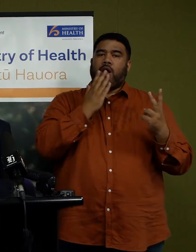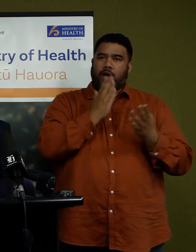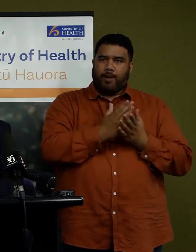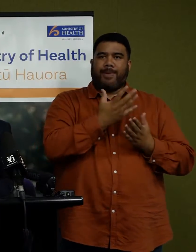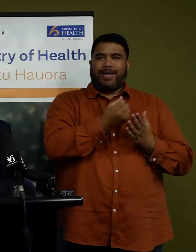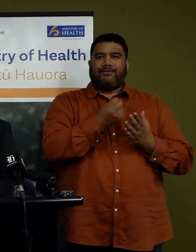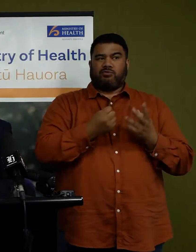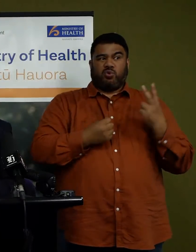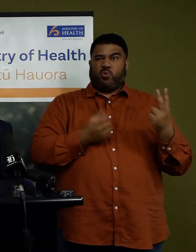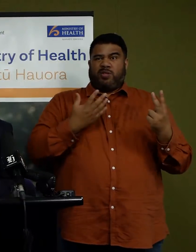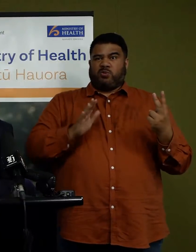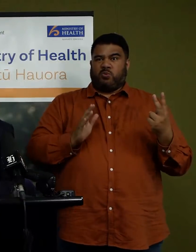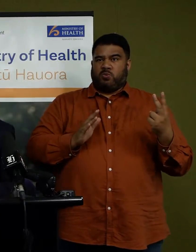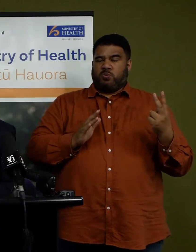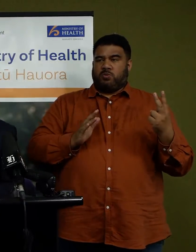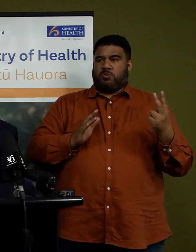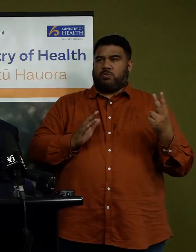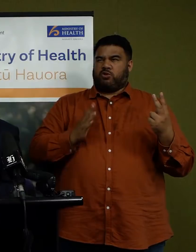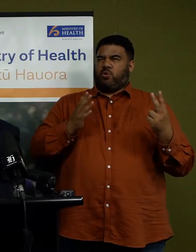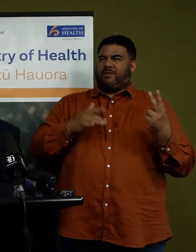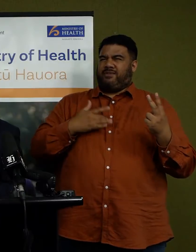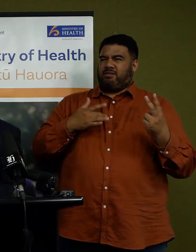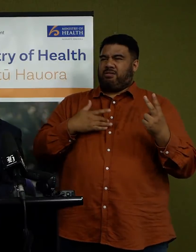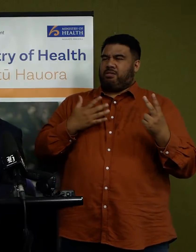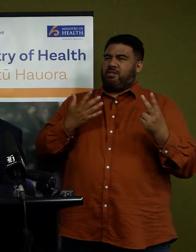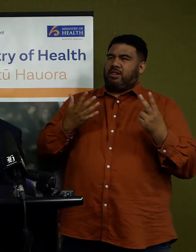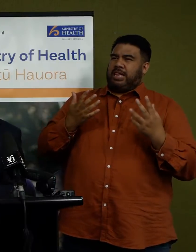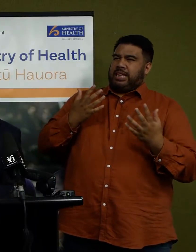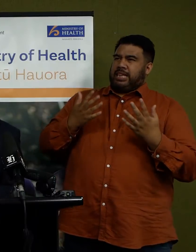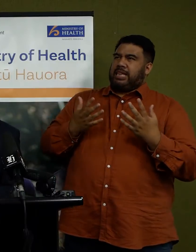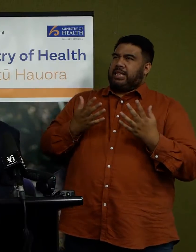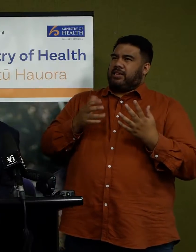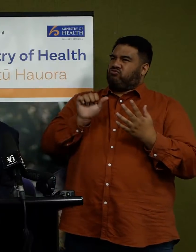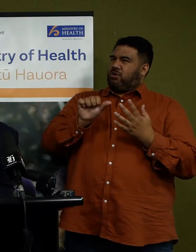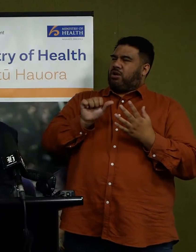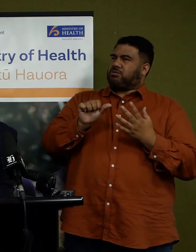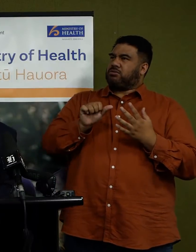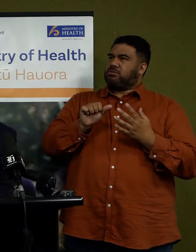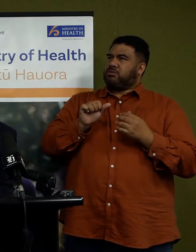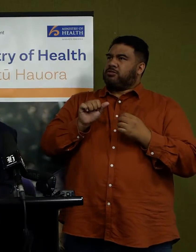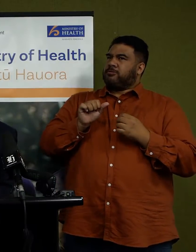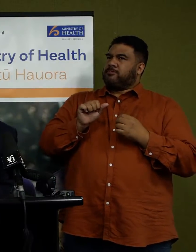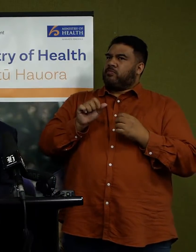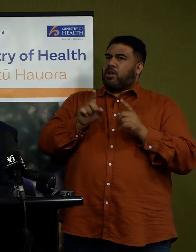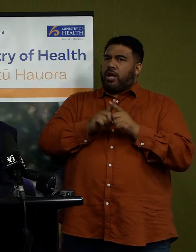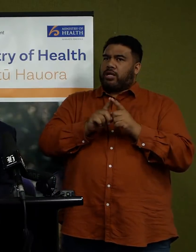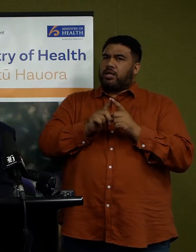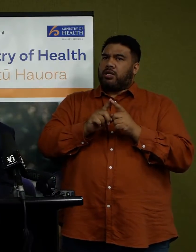So it seems to me that that's about right. We should be testing more than our positive.